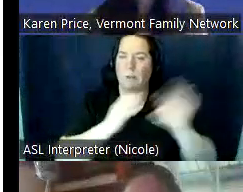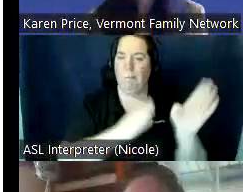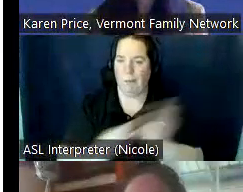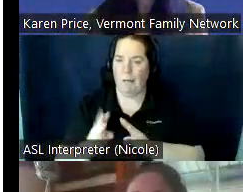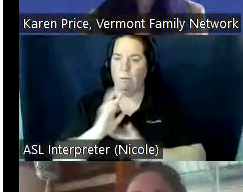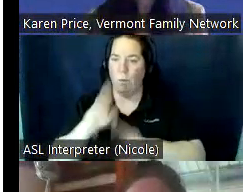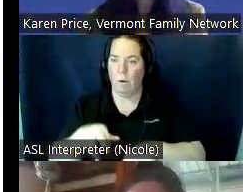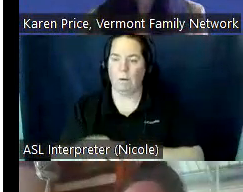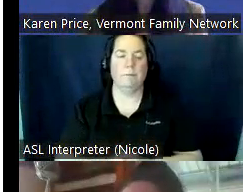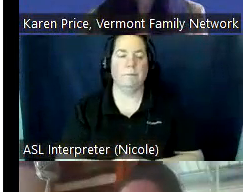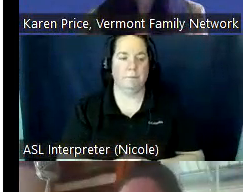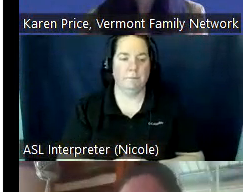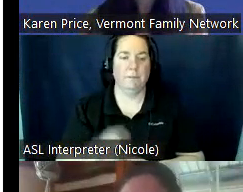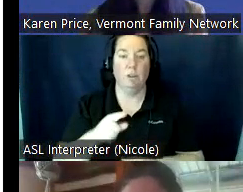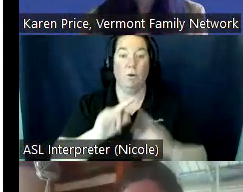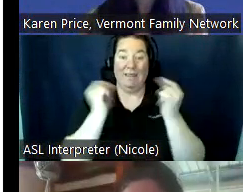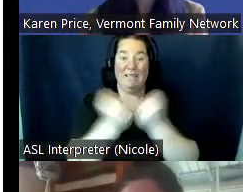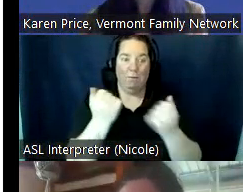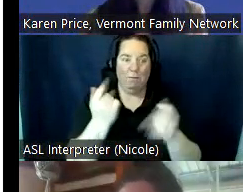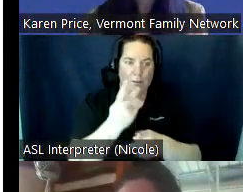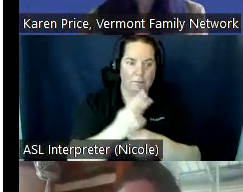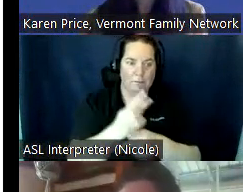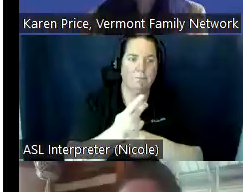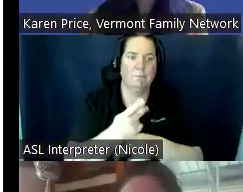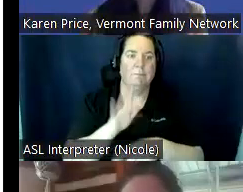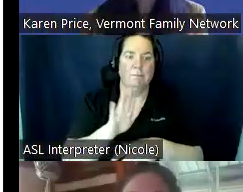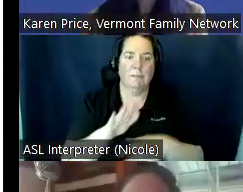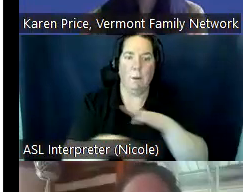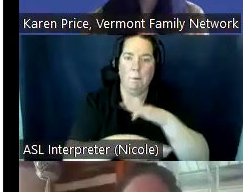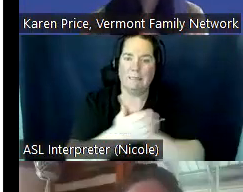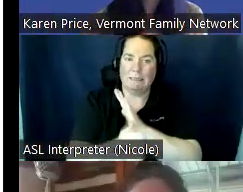are considering the basic skill area for an initial or re-evaluation, this is the section